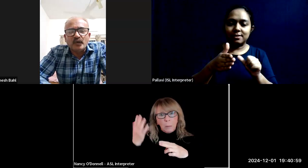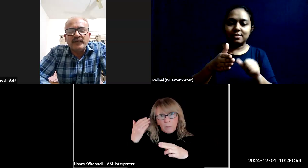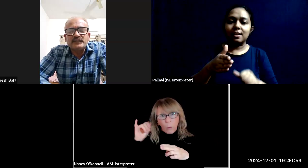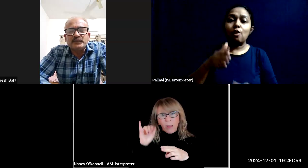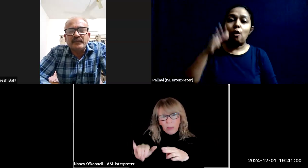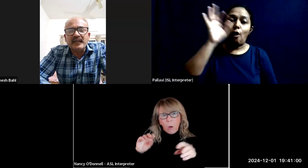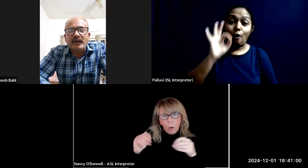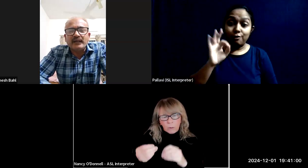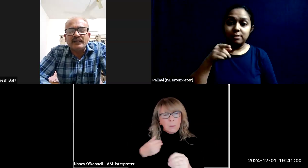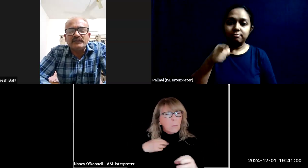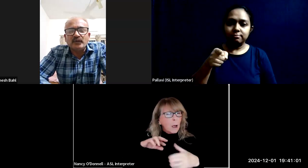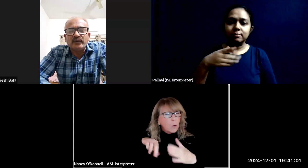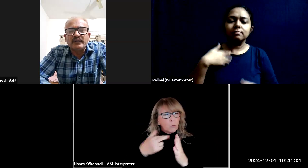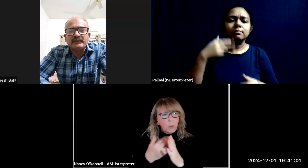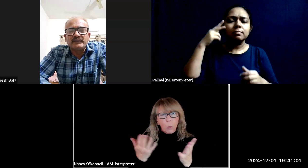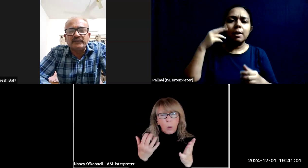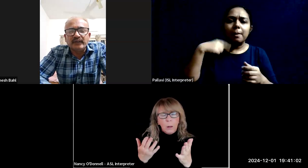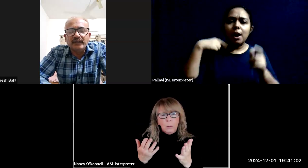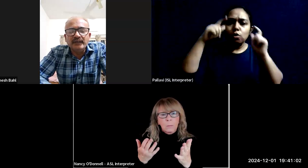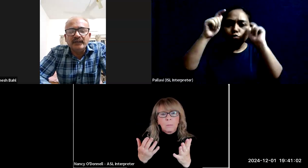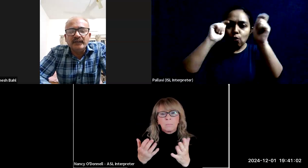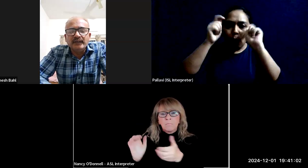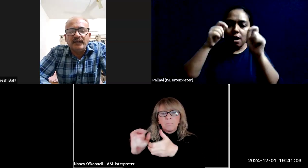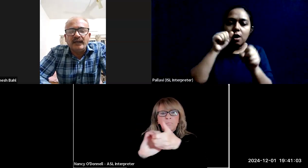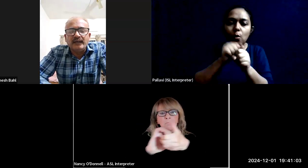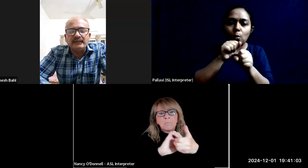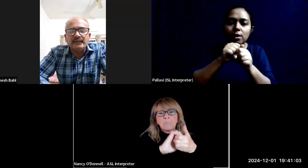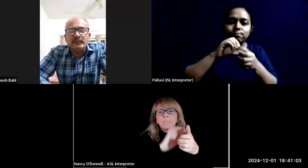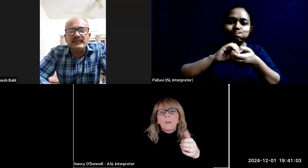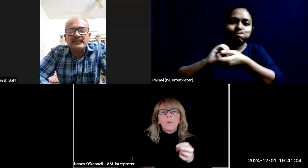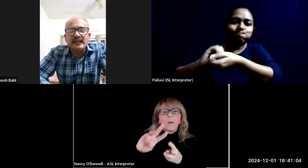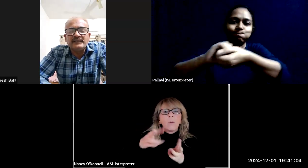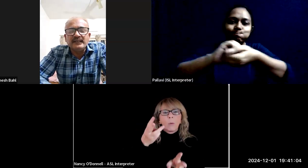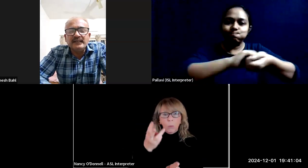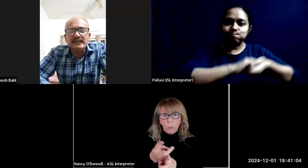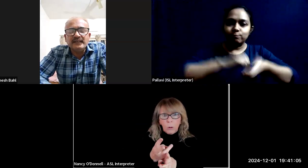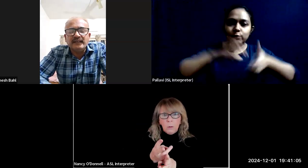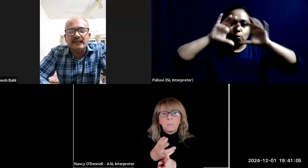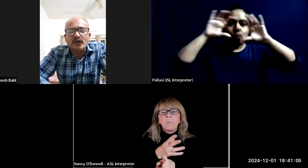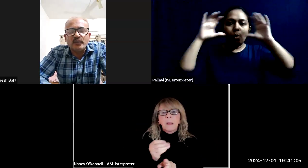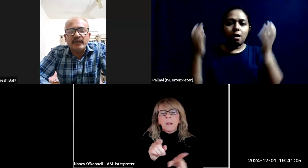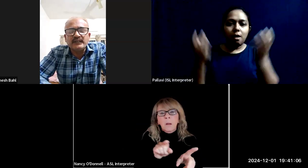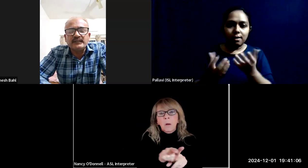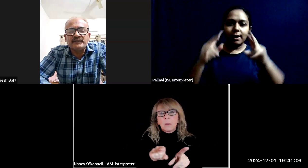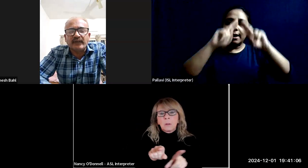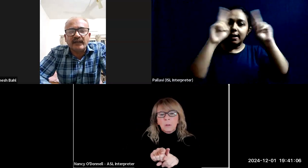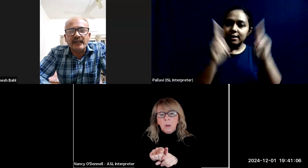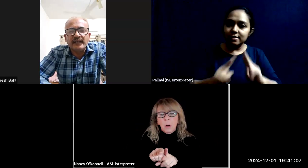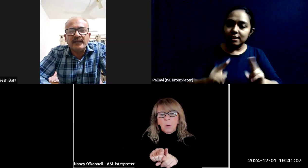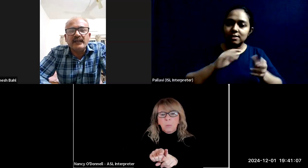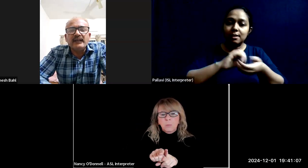So my role is to make partners all over the world And basically see corporates funding